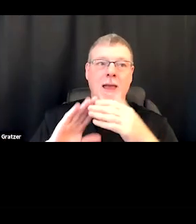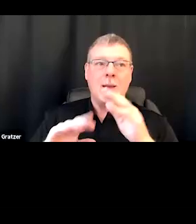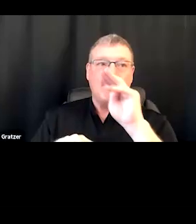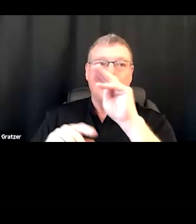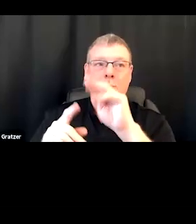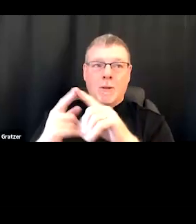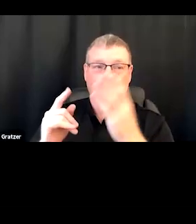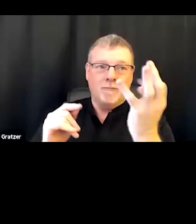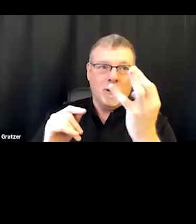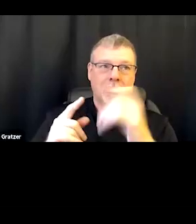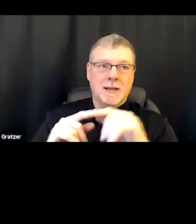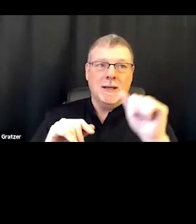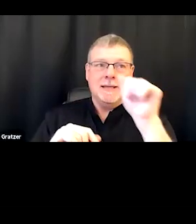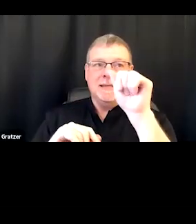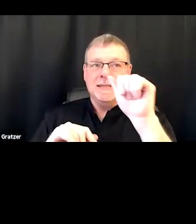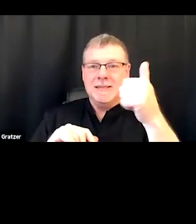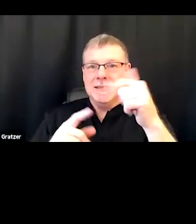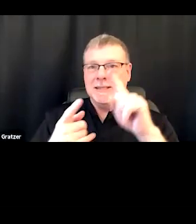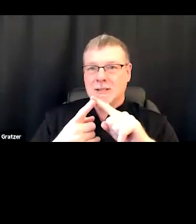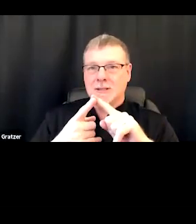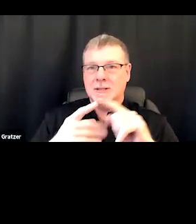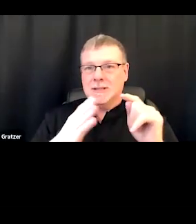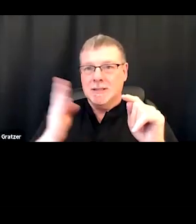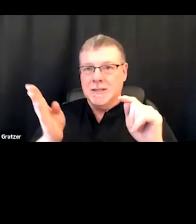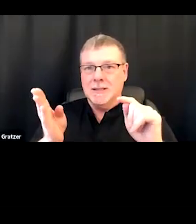from about 10:00 to 6:00 PM.